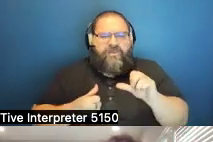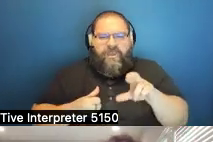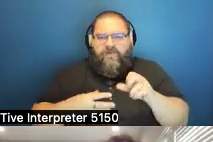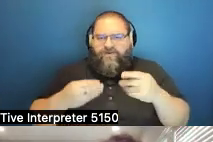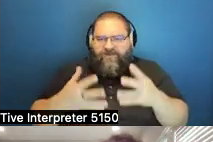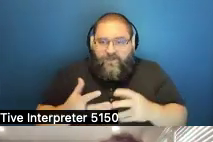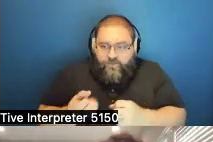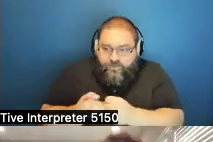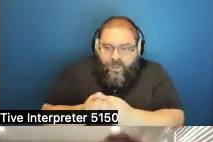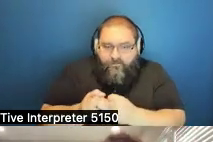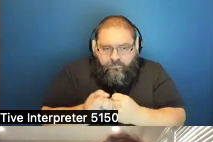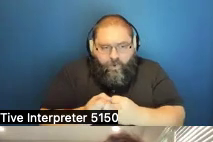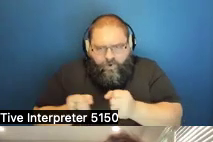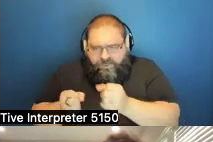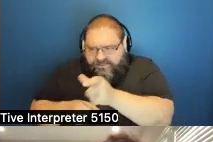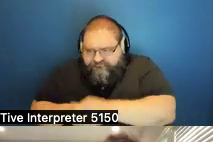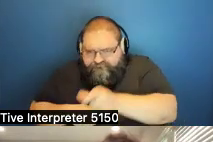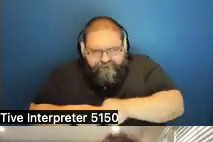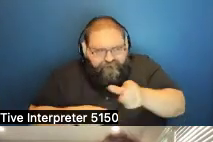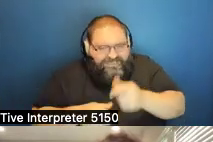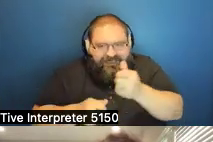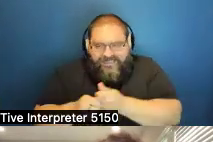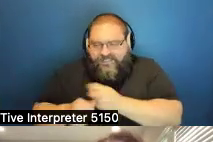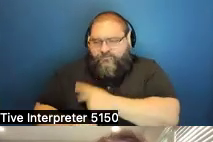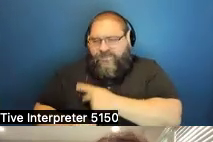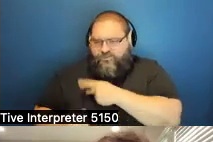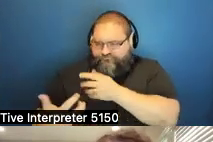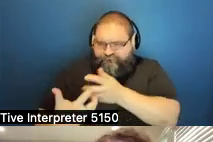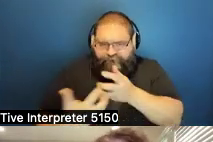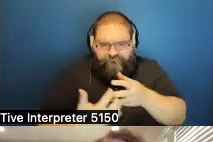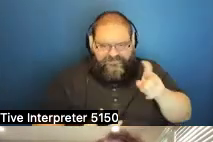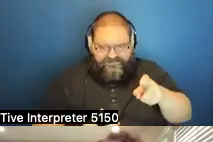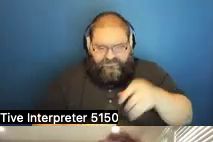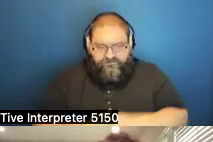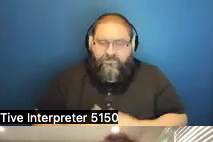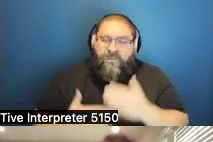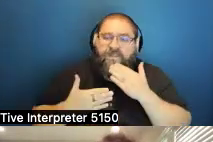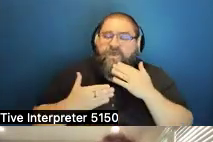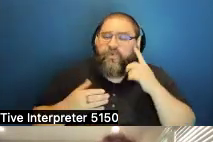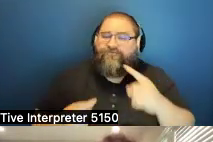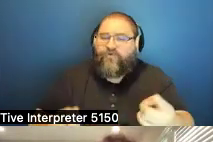19:33:36 Is patient's needs. 19:33:37 So, thank you for being here. Again,